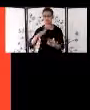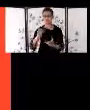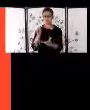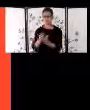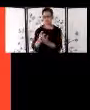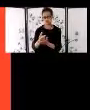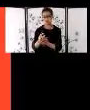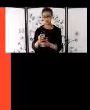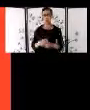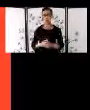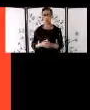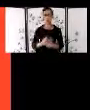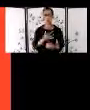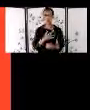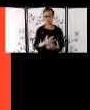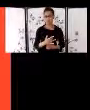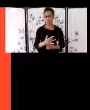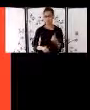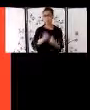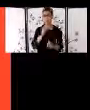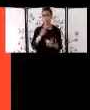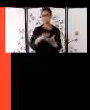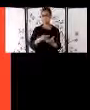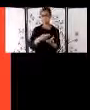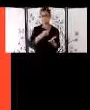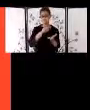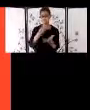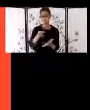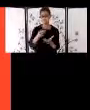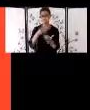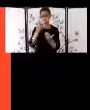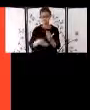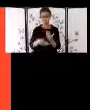granting programs, and the challenge that we have for our assessment committees, is